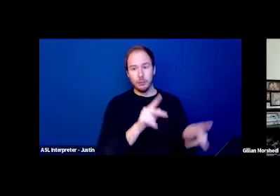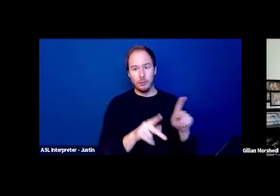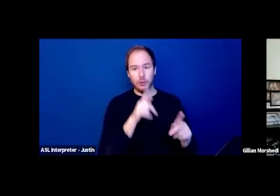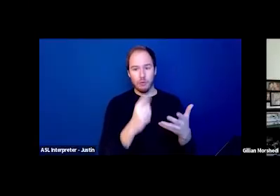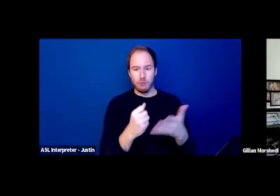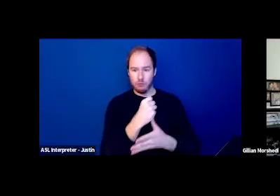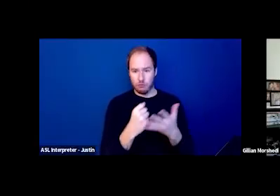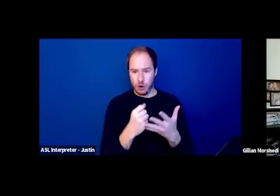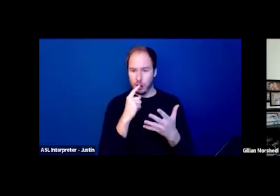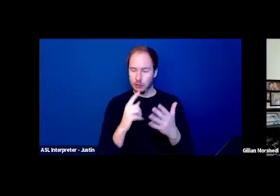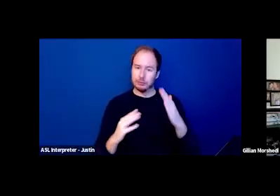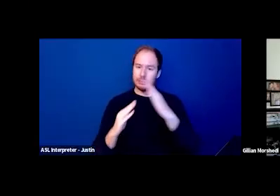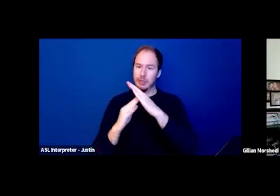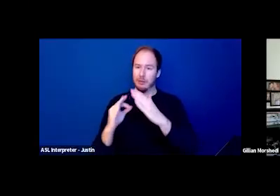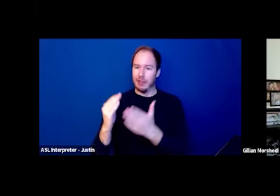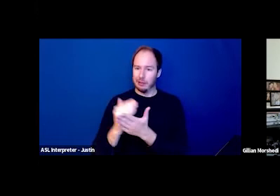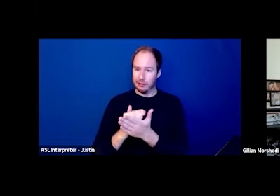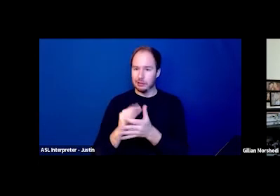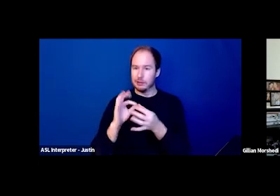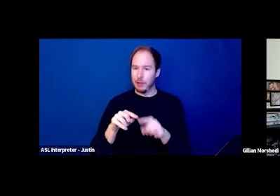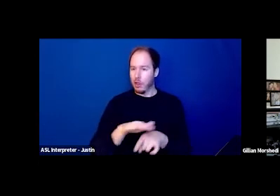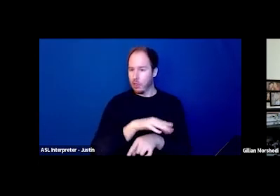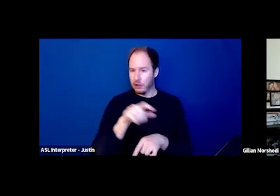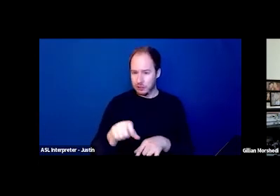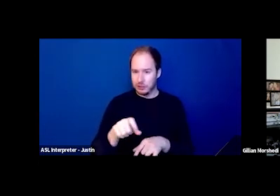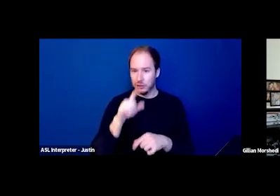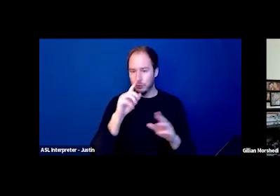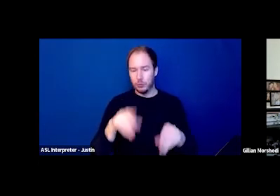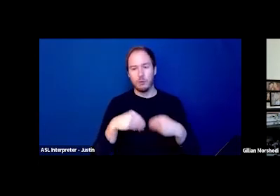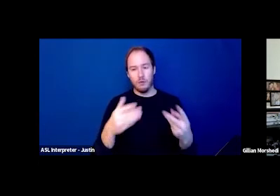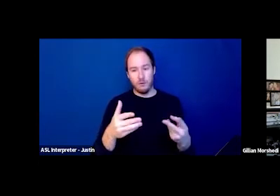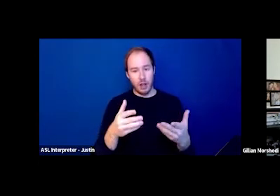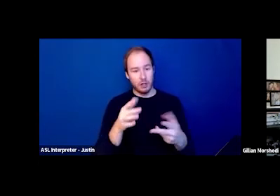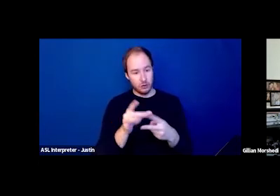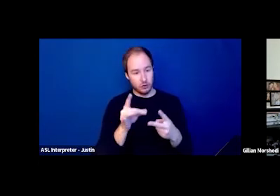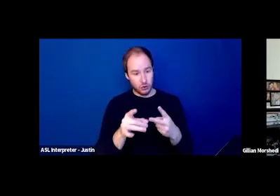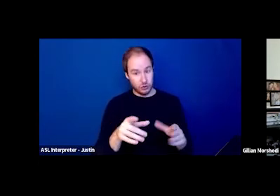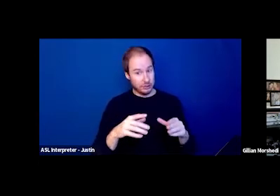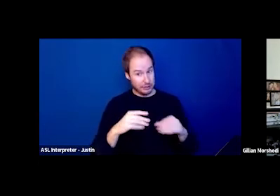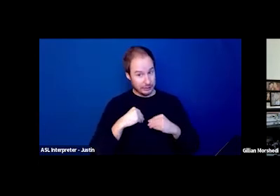and so are at the top of the priority list according to their need are given the choice to accept those resources that have become available.